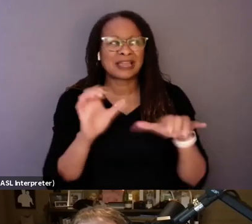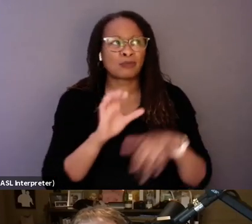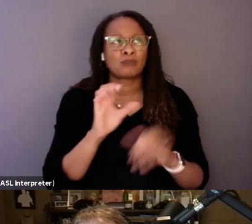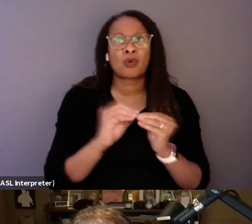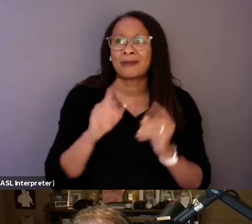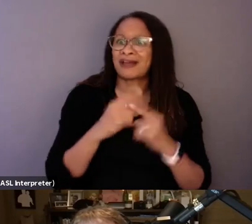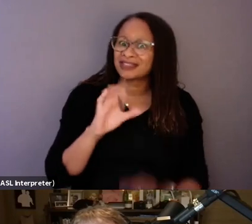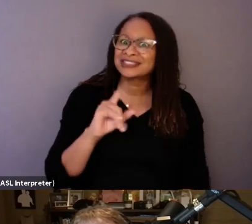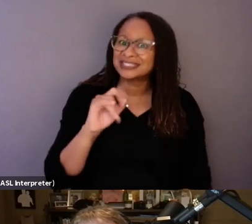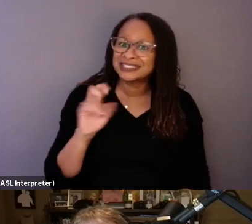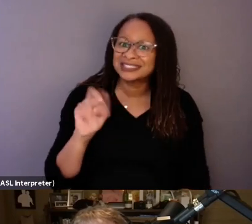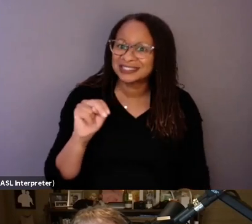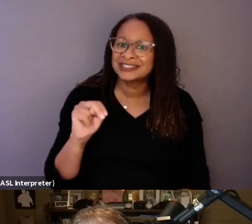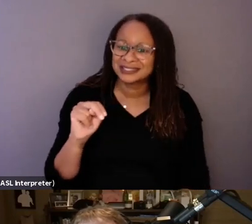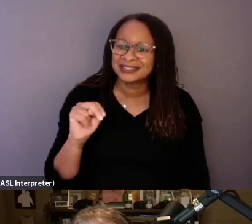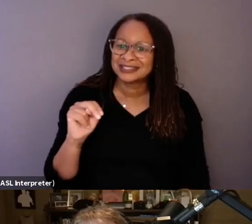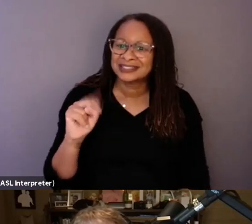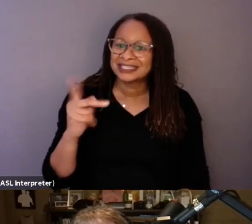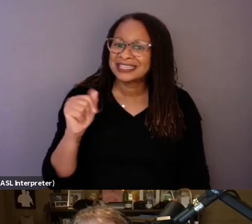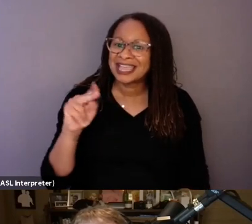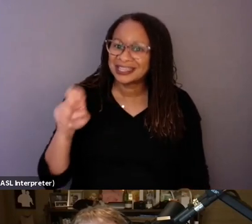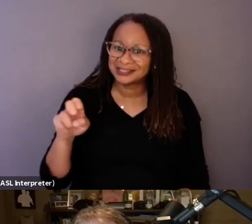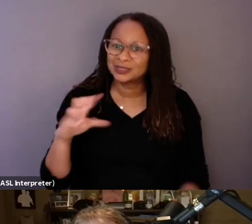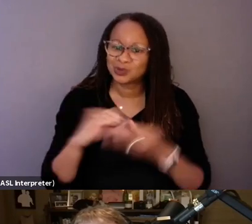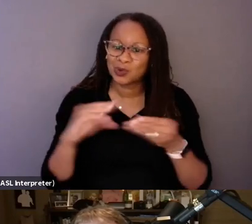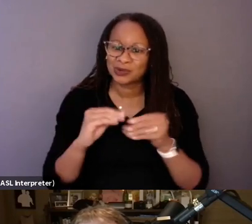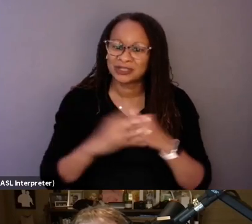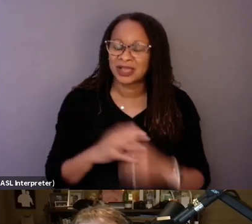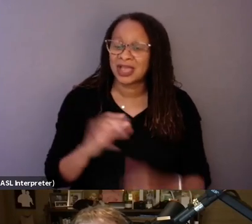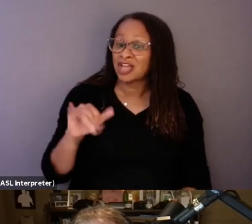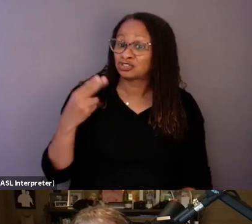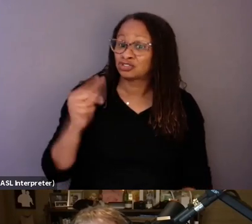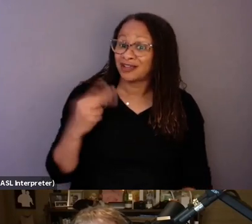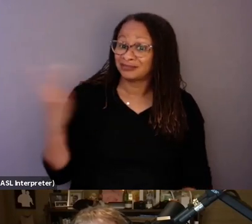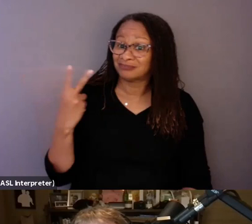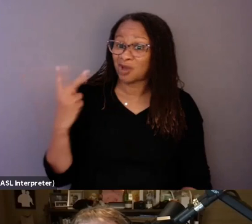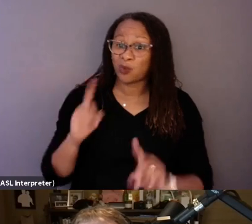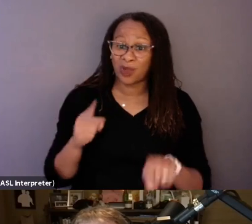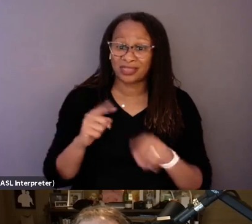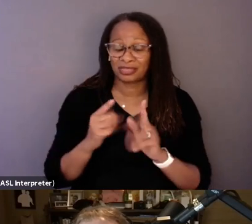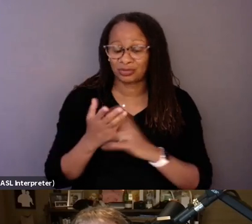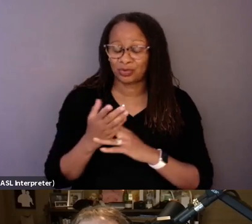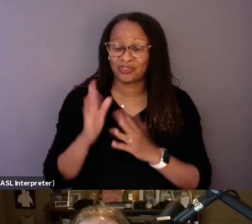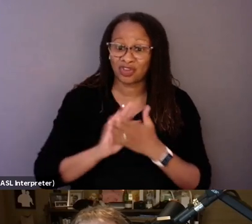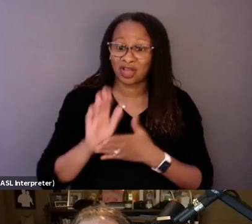I mean, John and I... So he went through the college watching Citizen Kane